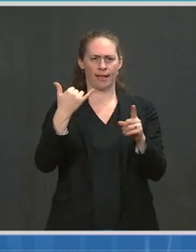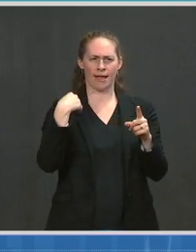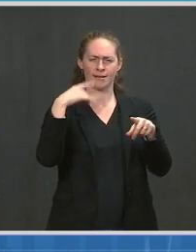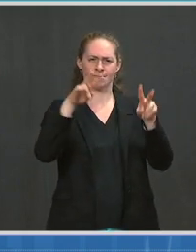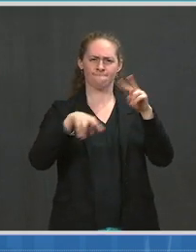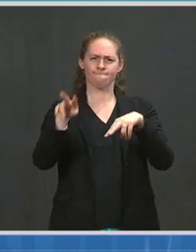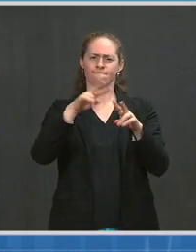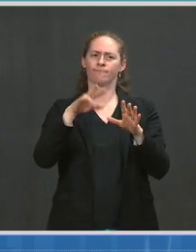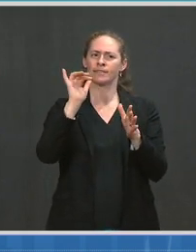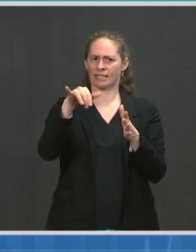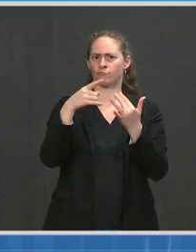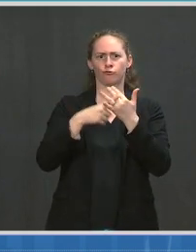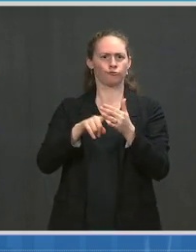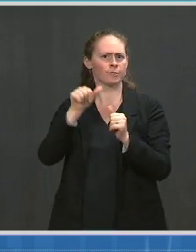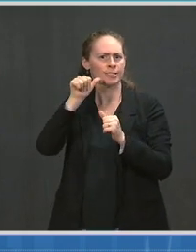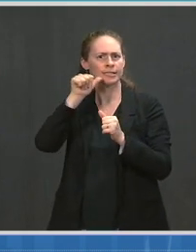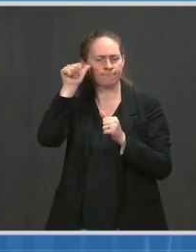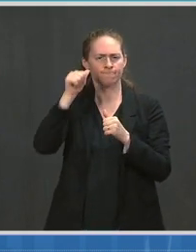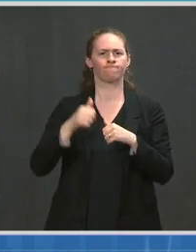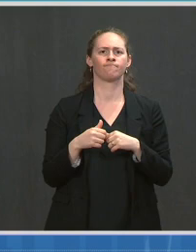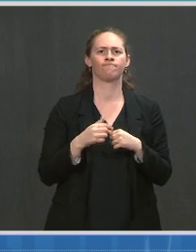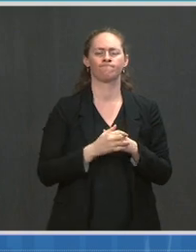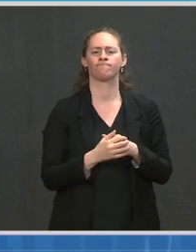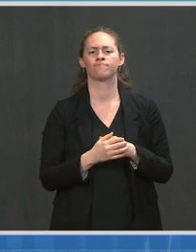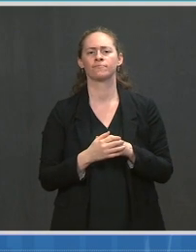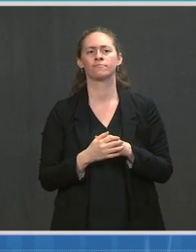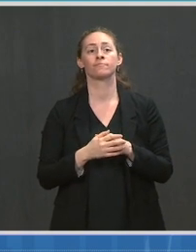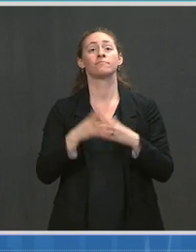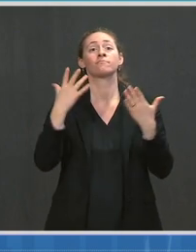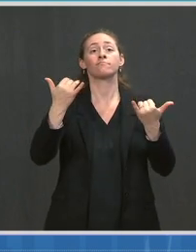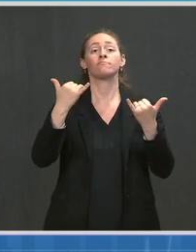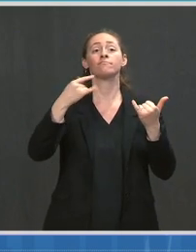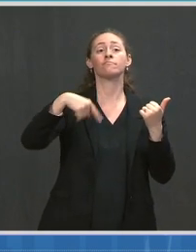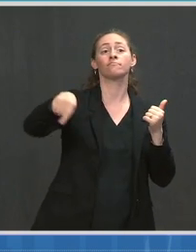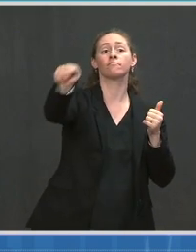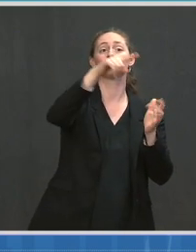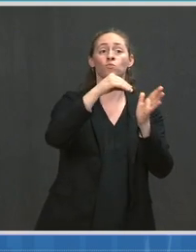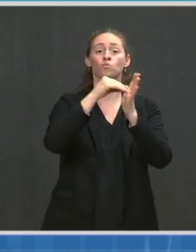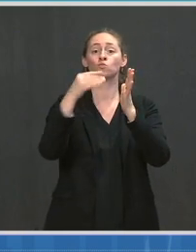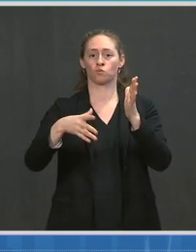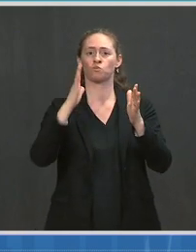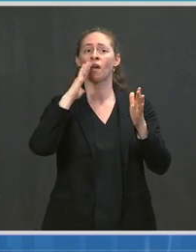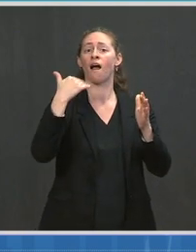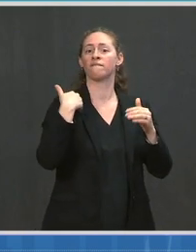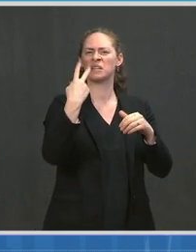The students are going to be randomized into two groups. 6,000 will receive vaccine immediately,